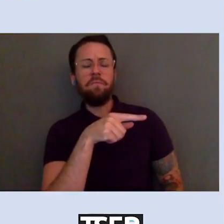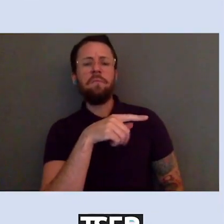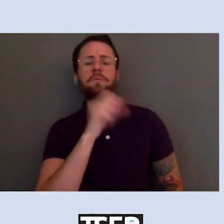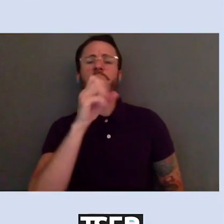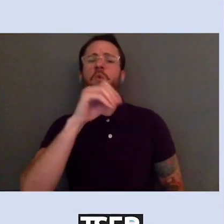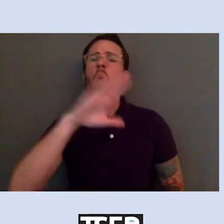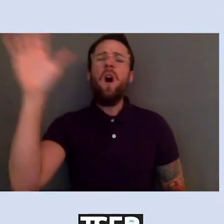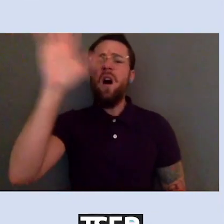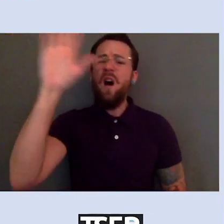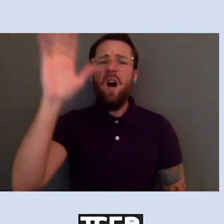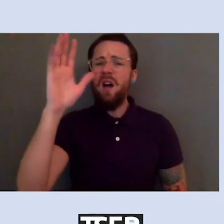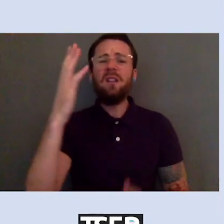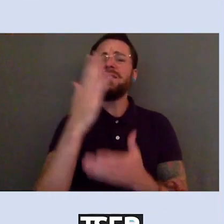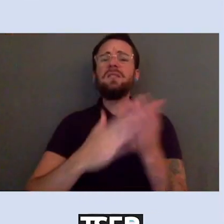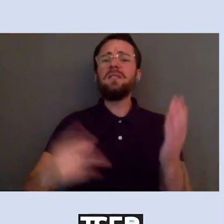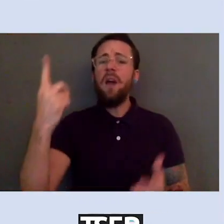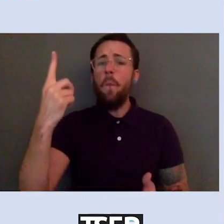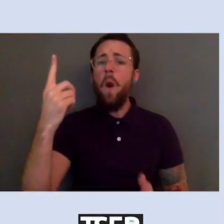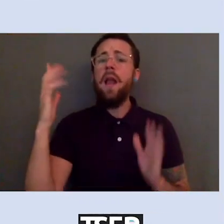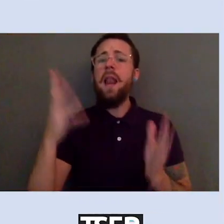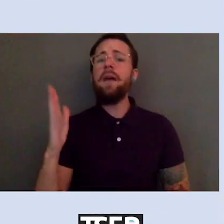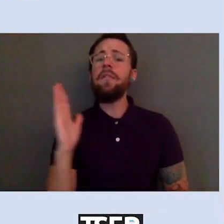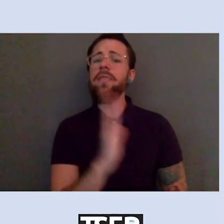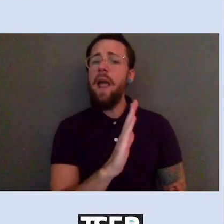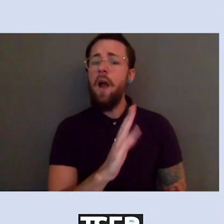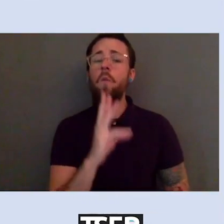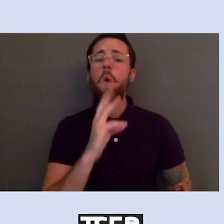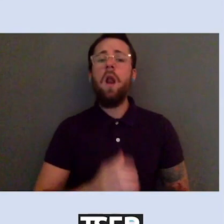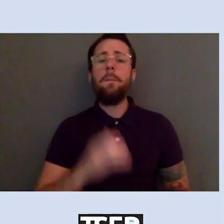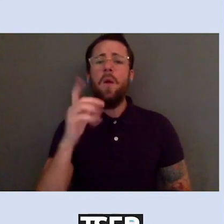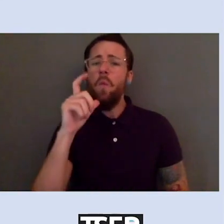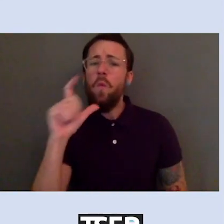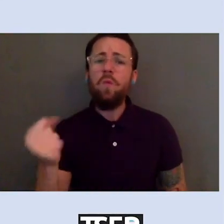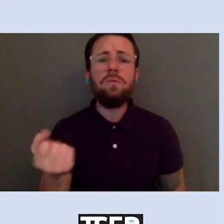that might help to show how we would use it today.